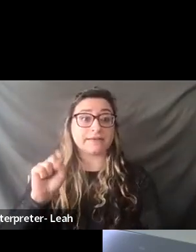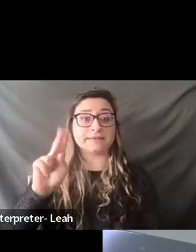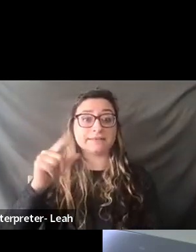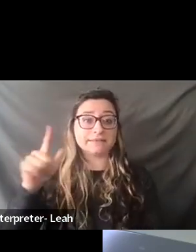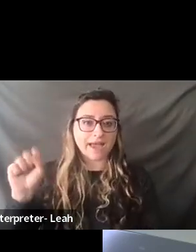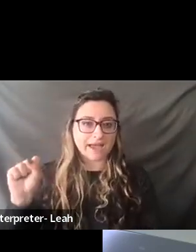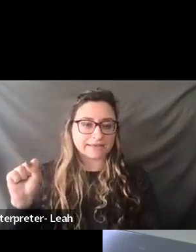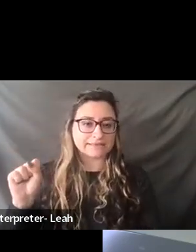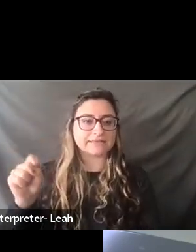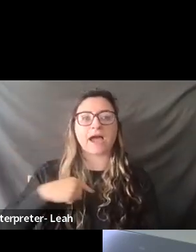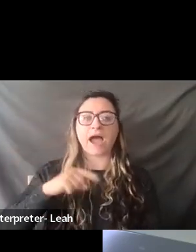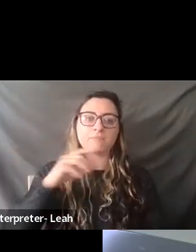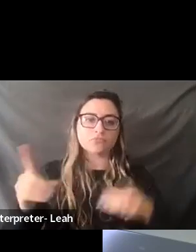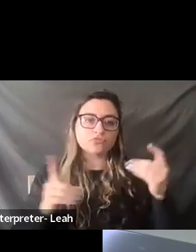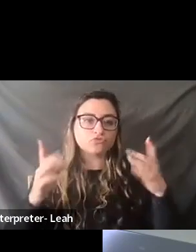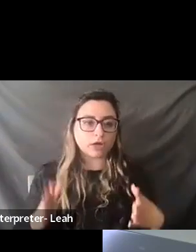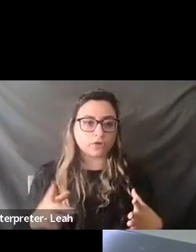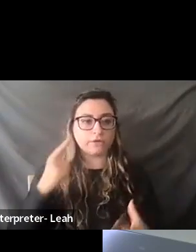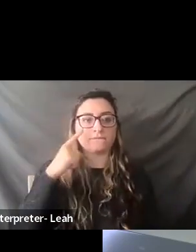And I agree with you, this is all the result of a commitment on the part of the CDC Foundation.